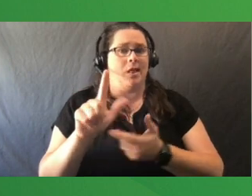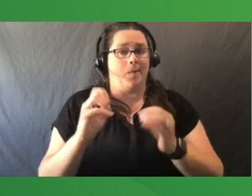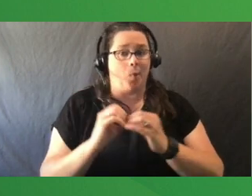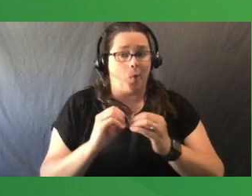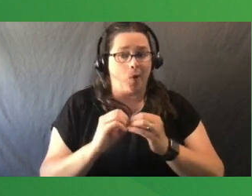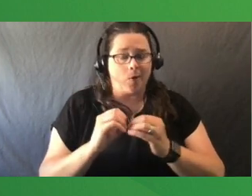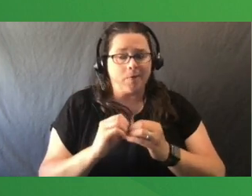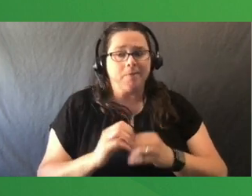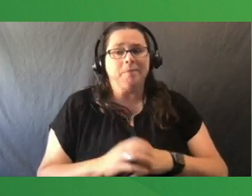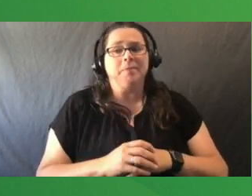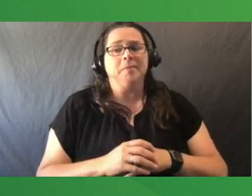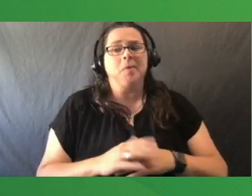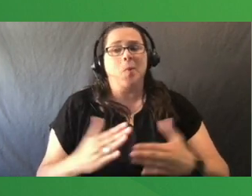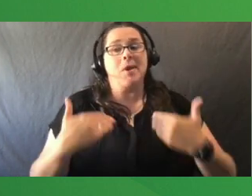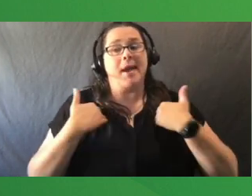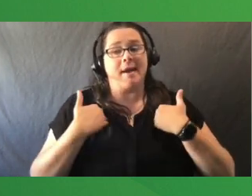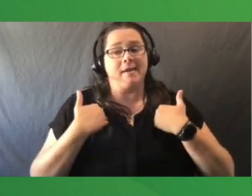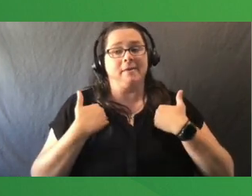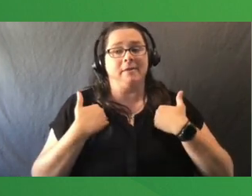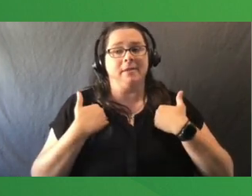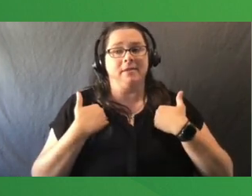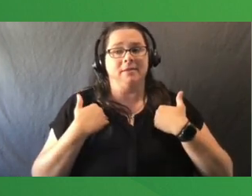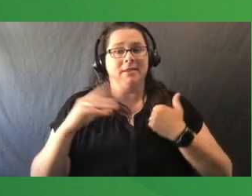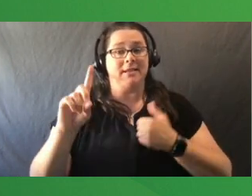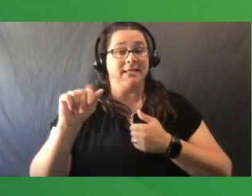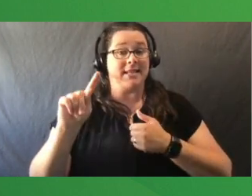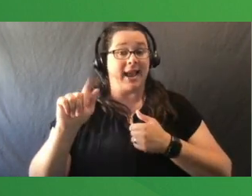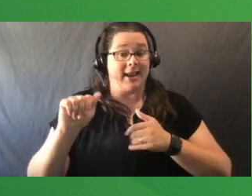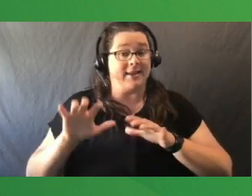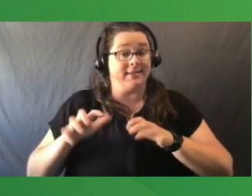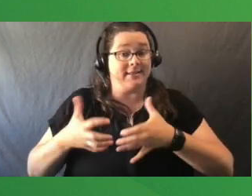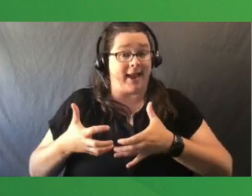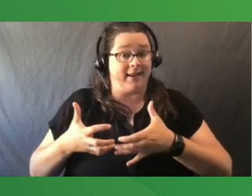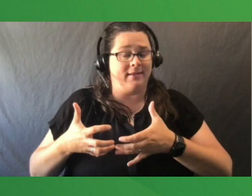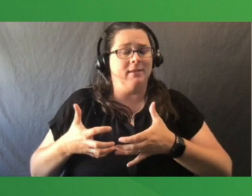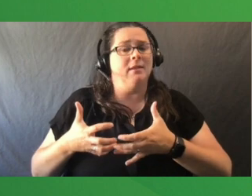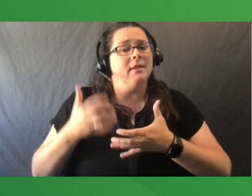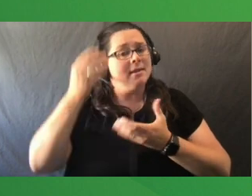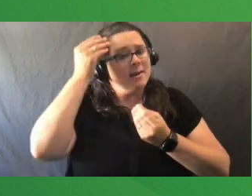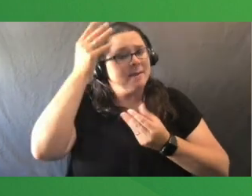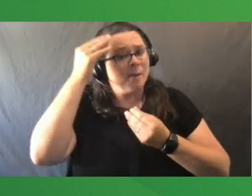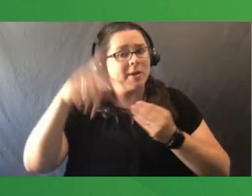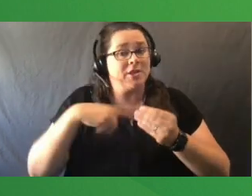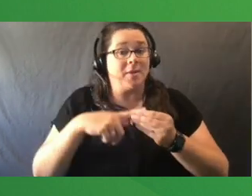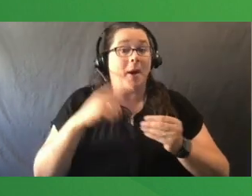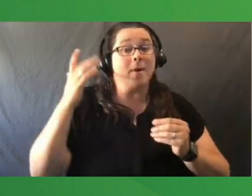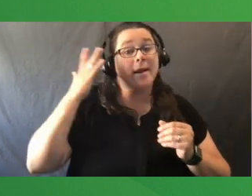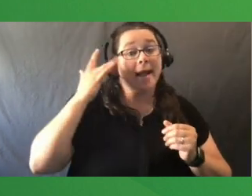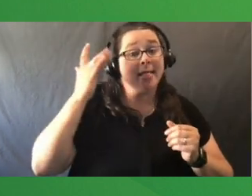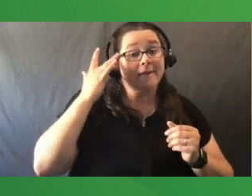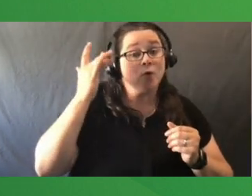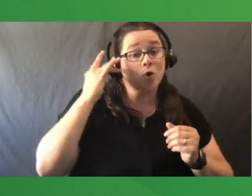So we have a data set that has information about both California as well as some other